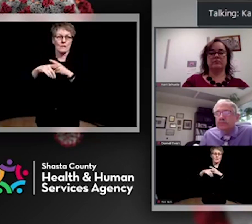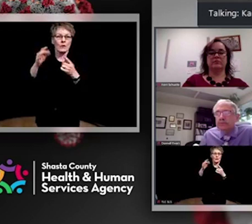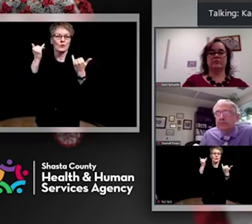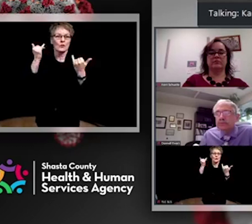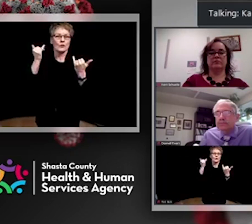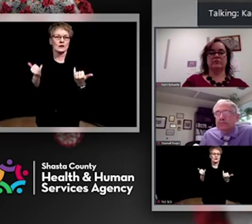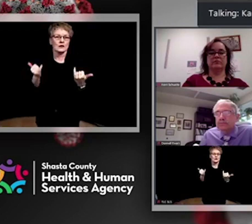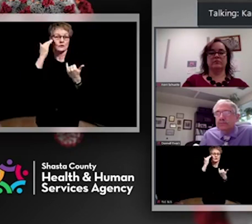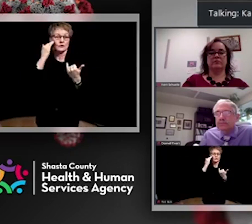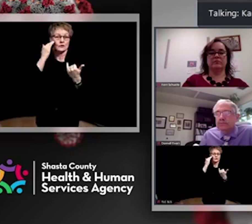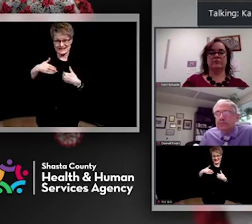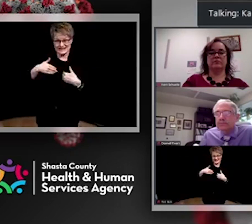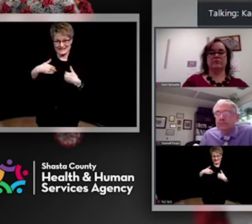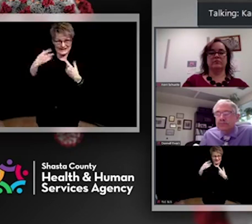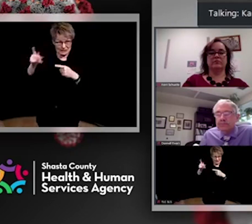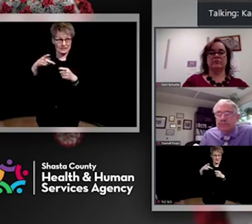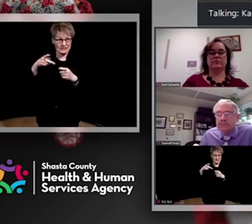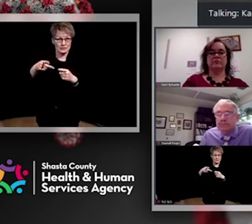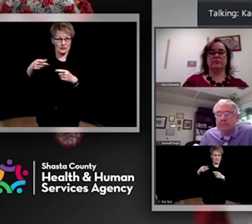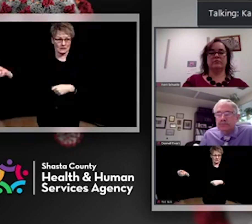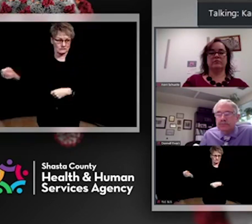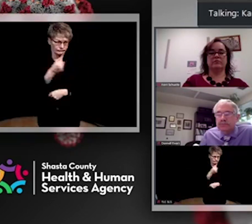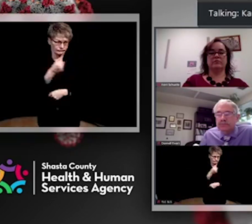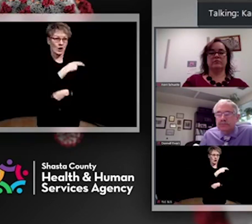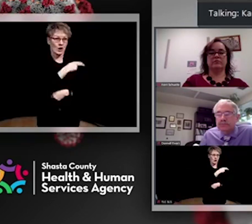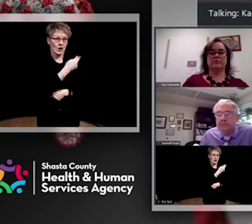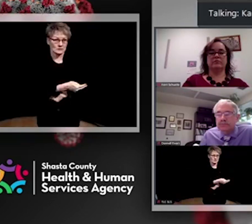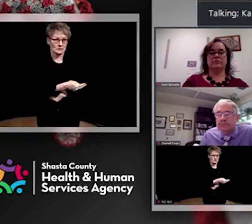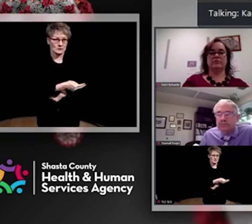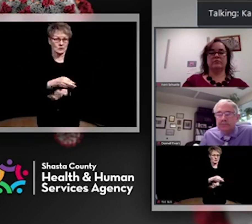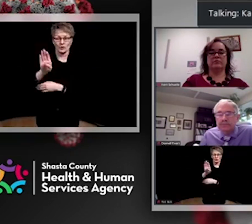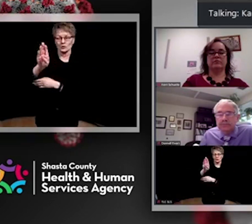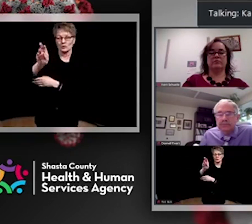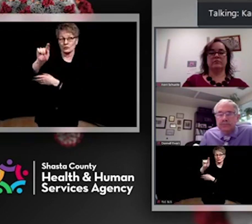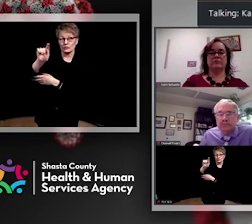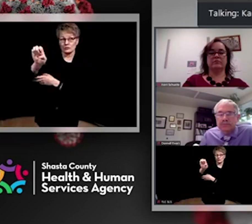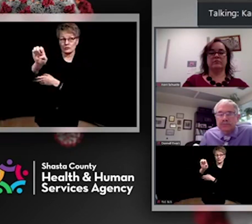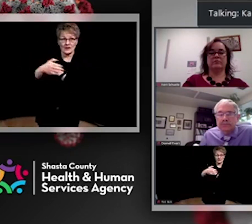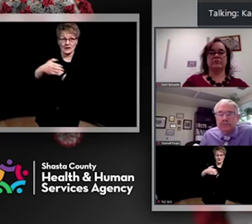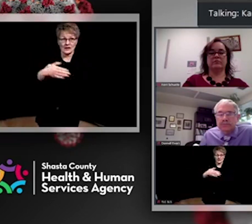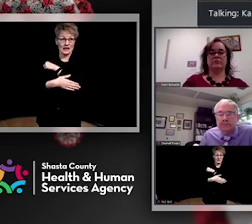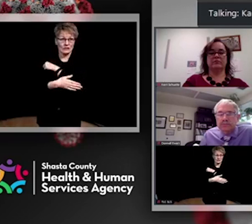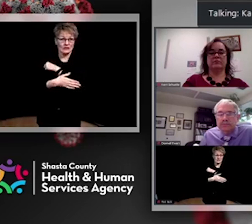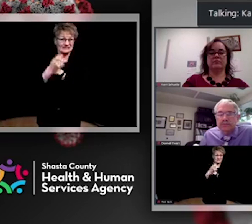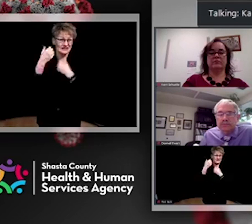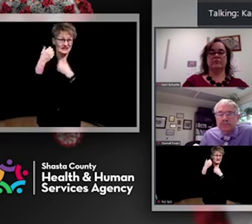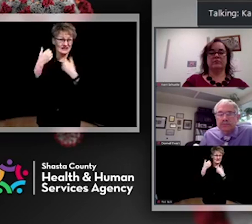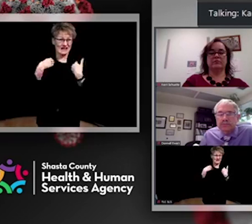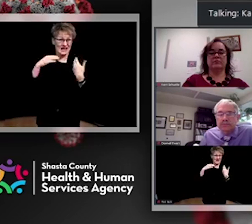announced a death of another young person who had no underlying health conditions. So, we want